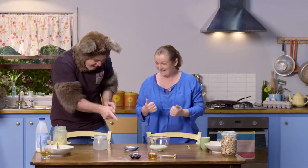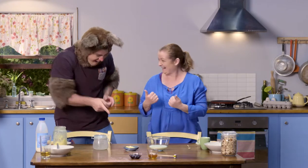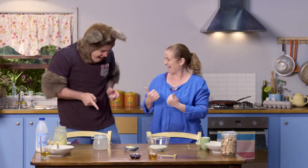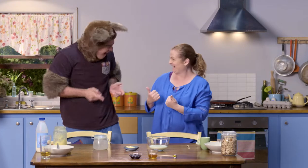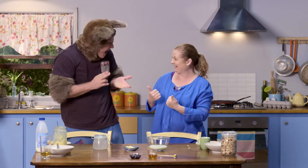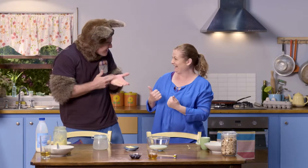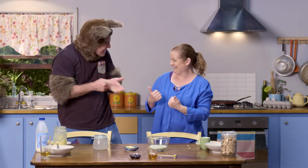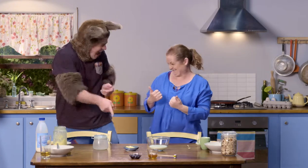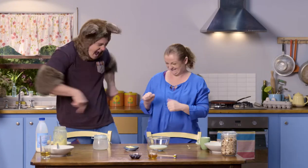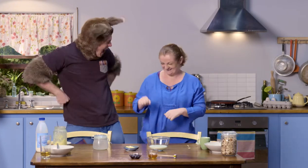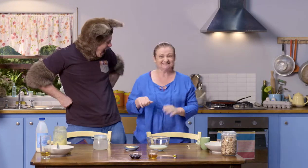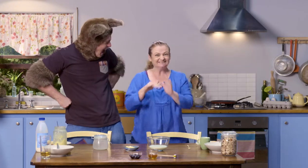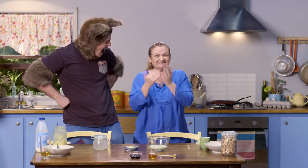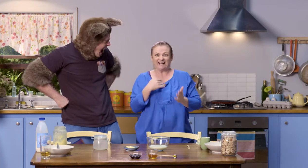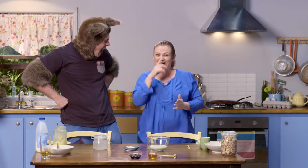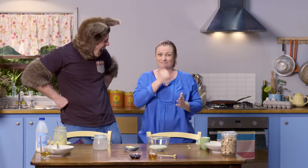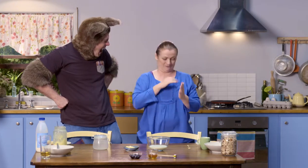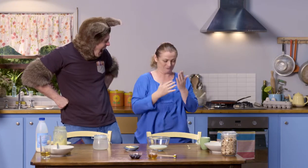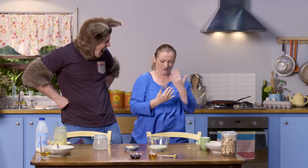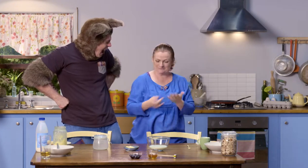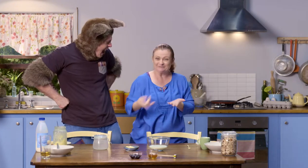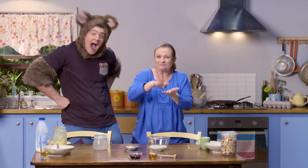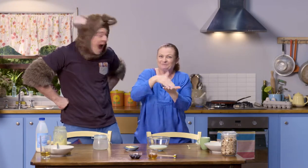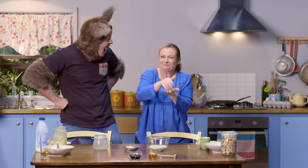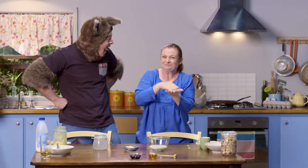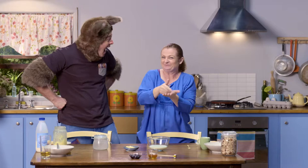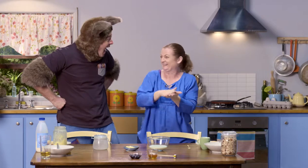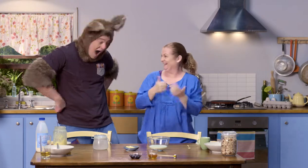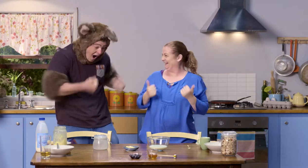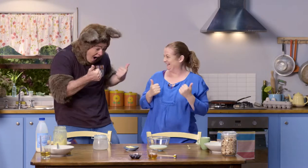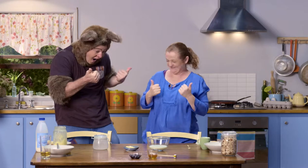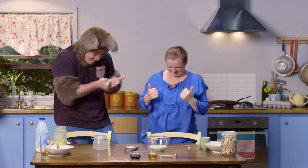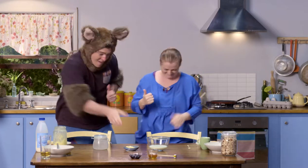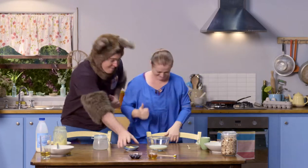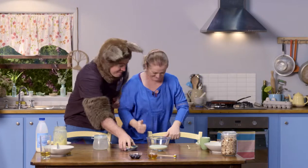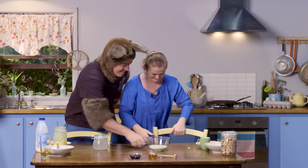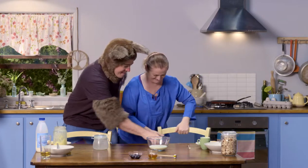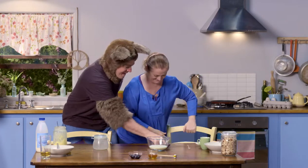Look, we've got butter. Yes. Now I can butter my toast. Great.